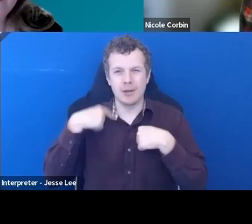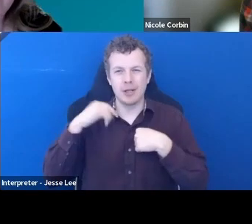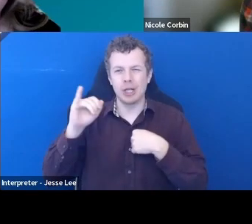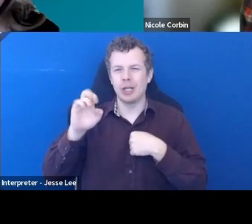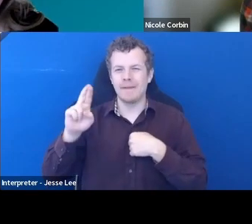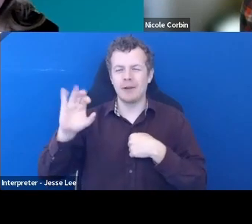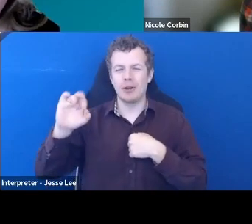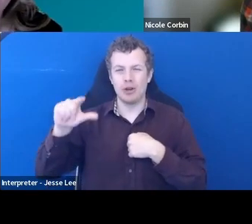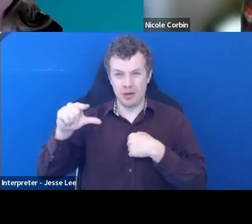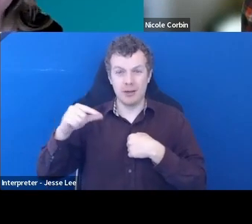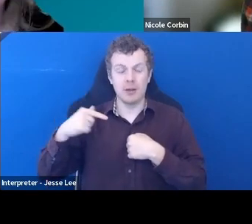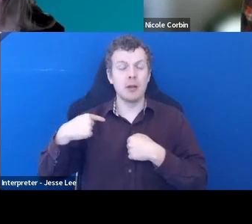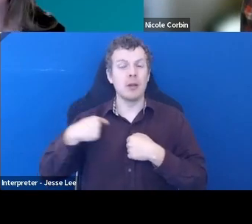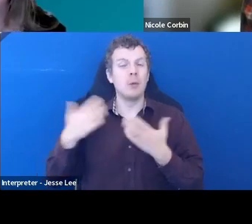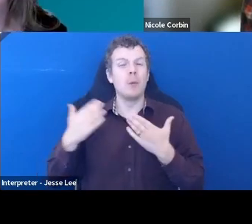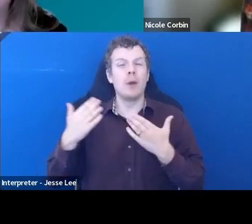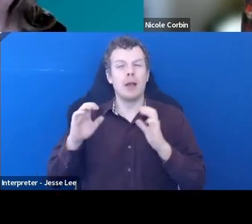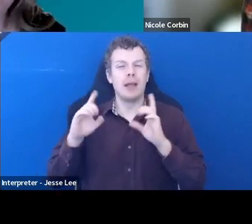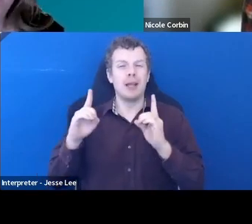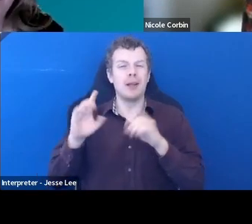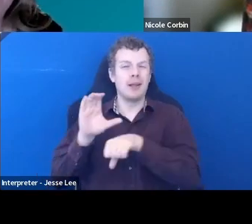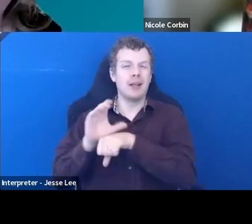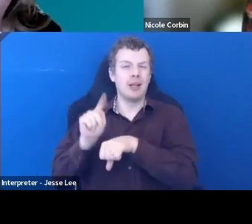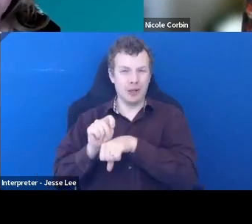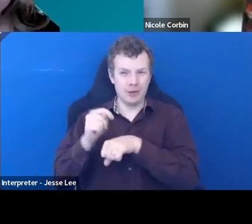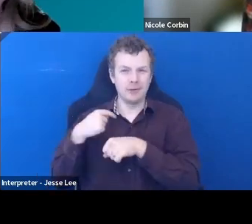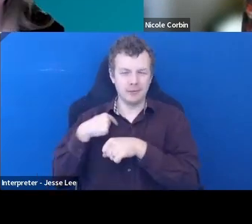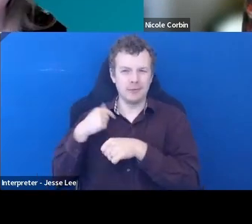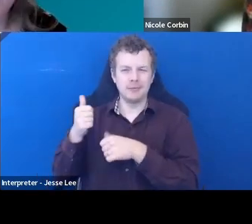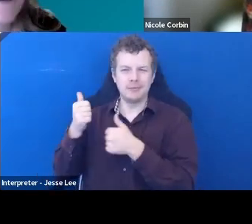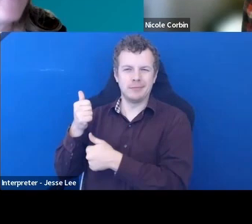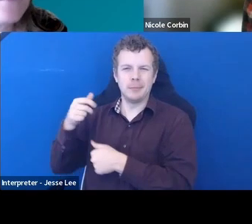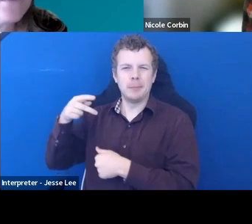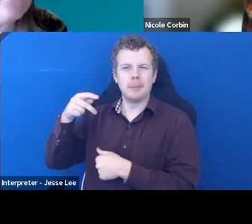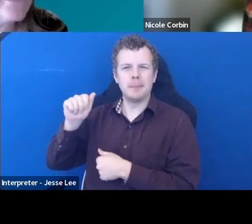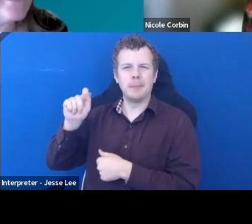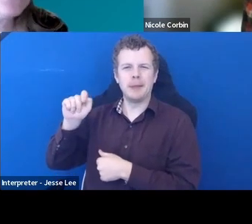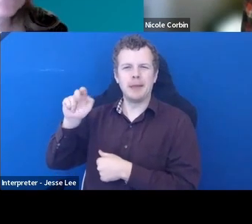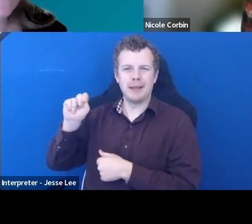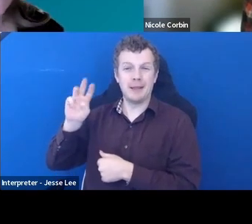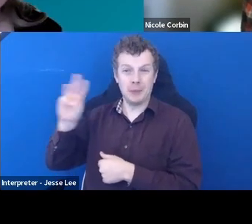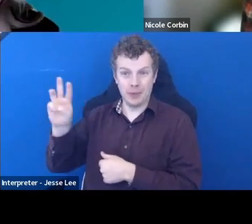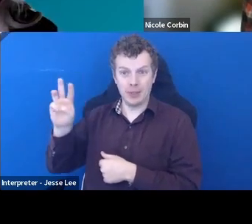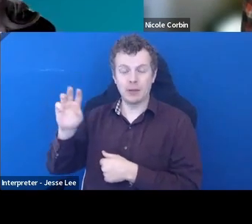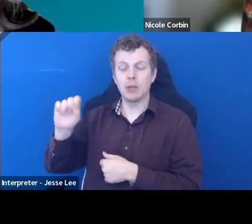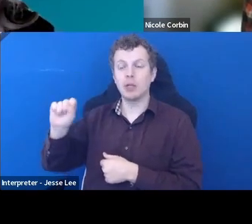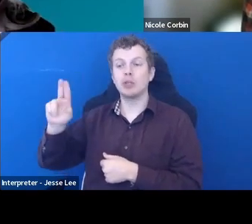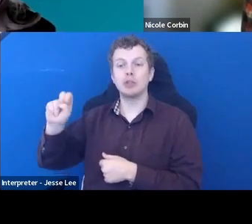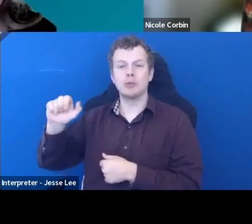I am an educational consultant from Patten West. I believe we have Suanne Houser and Erin Campion.